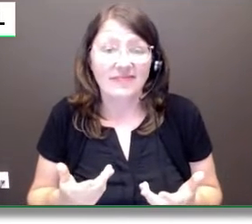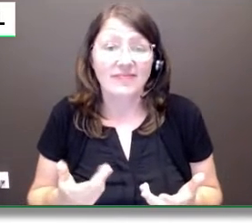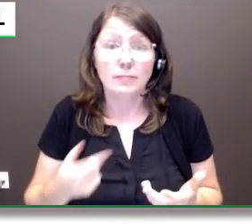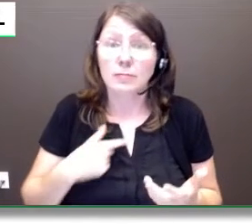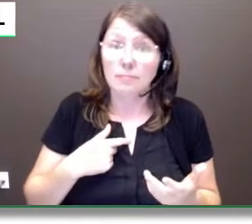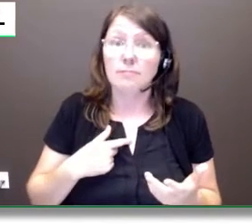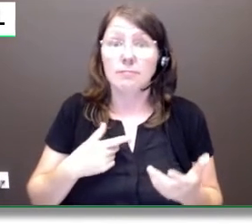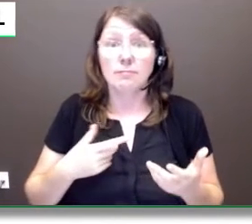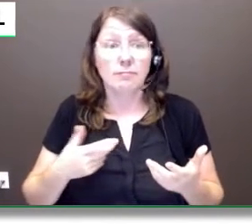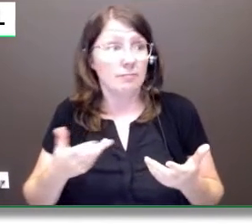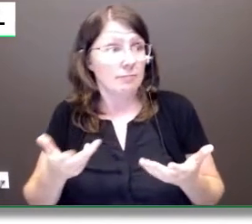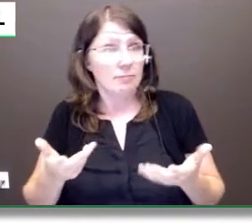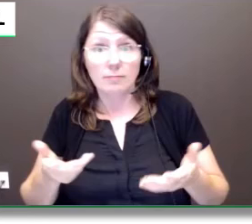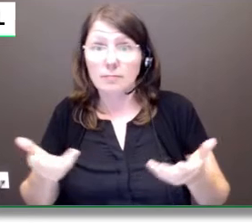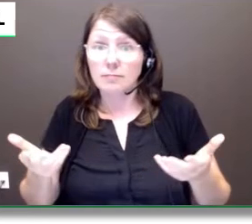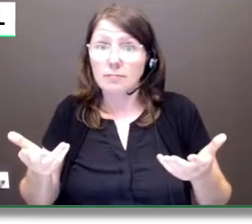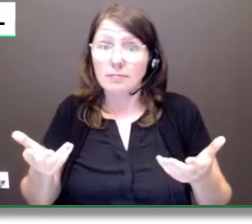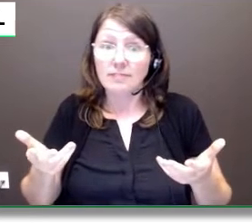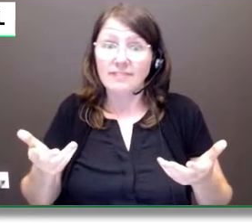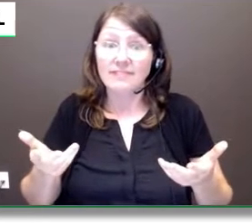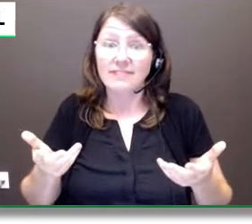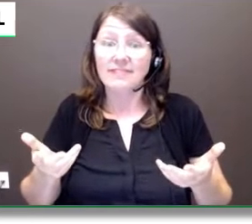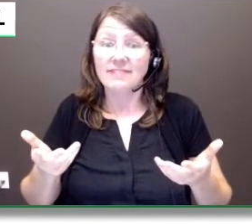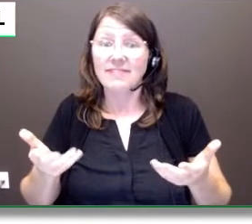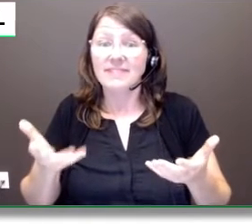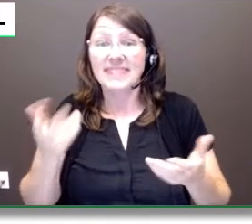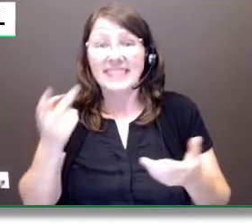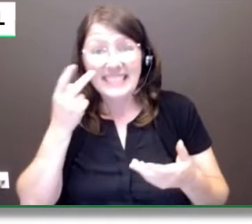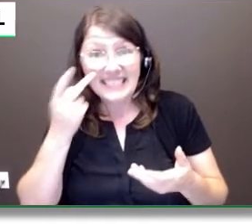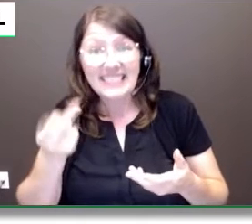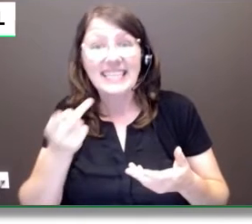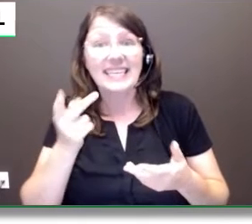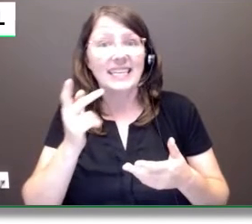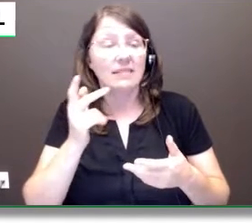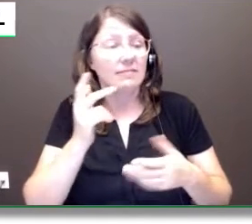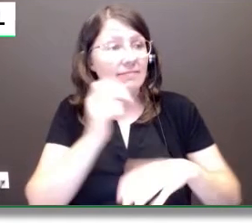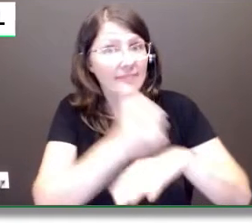but to actually see that program delivery and exactly what Carinna is